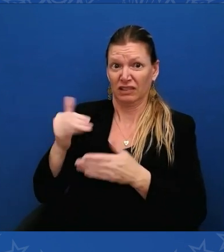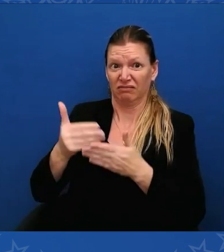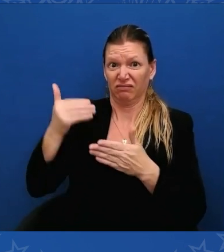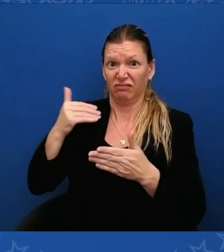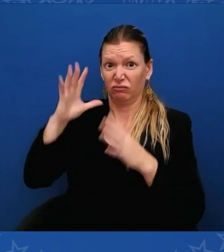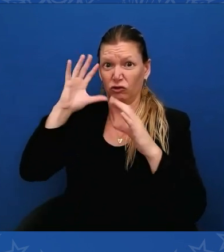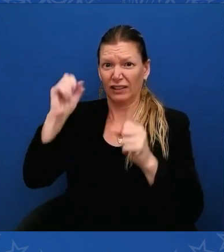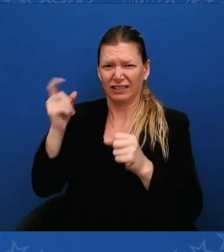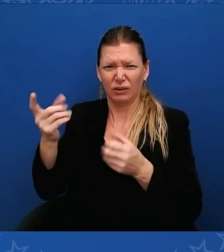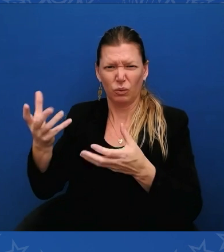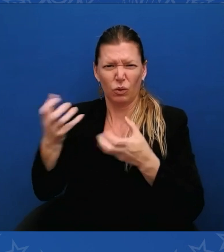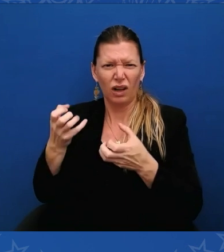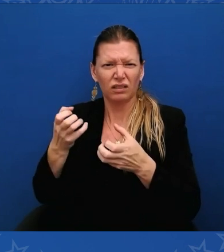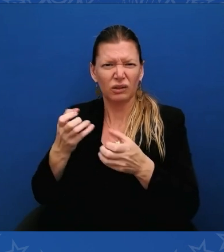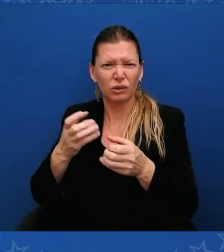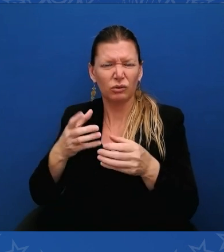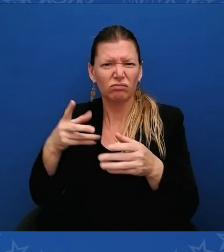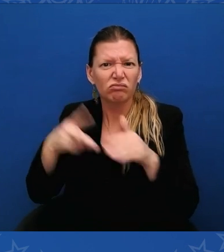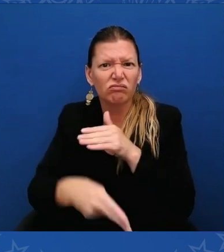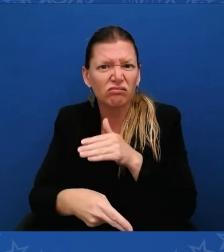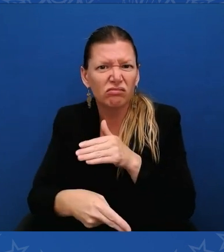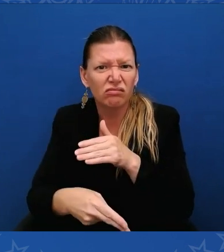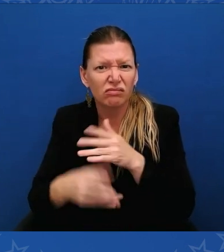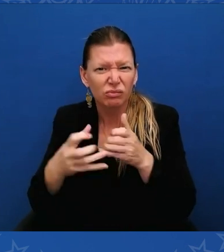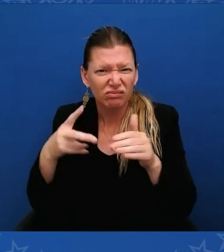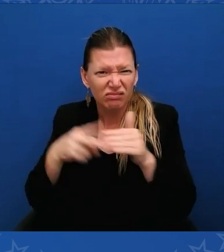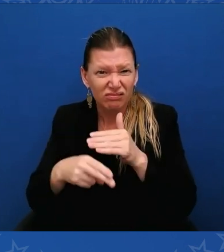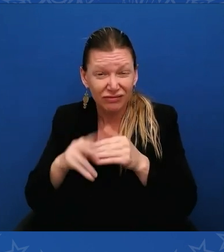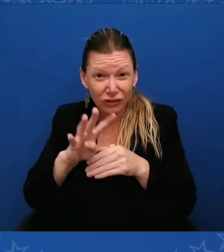including millions of Latinos. He has a big idea, though.